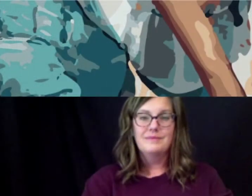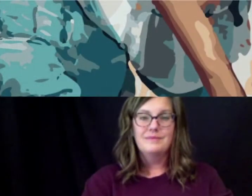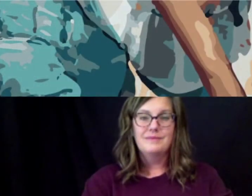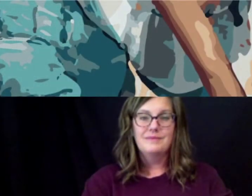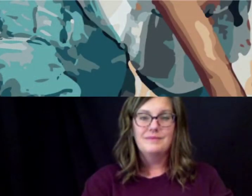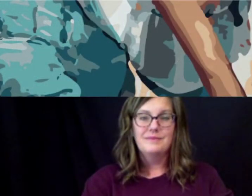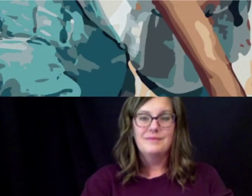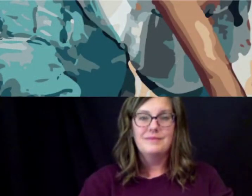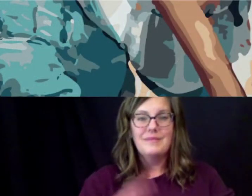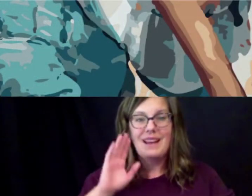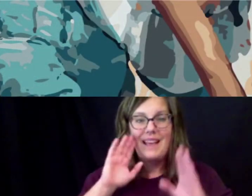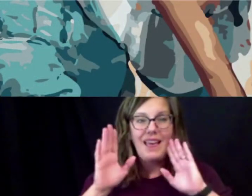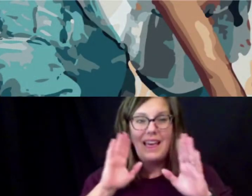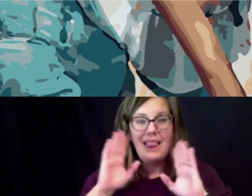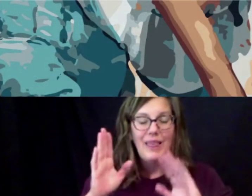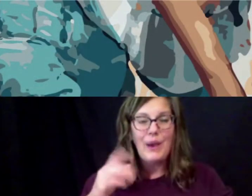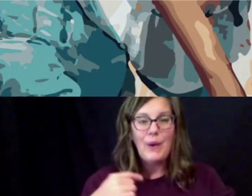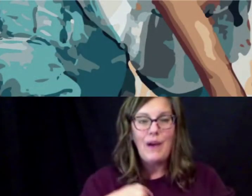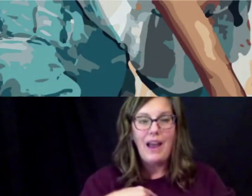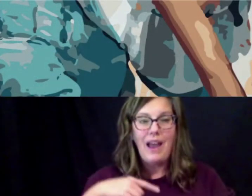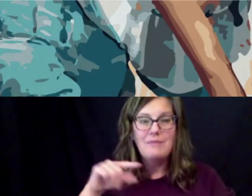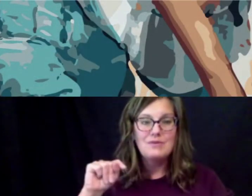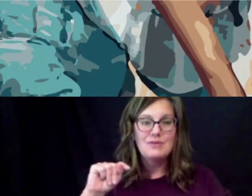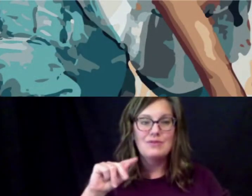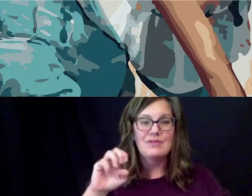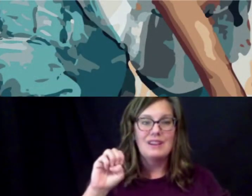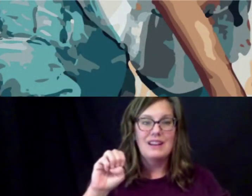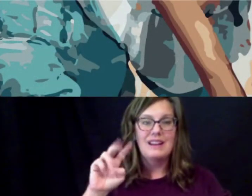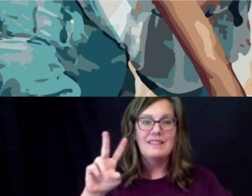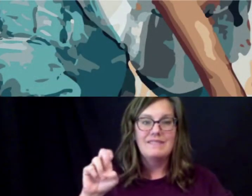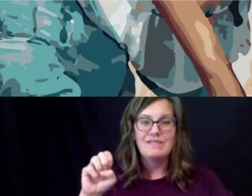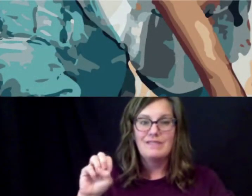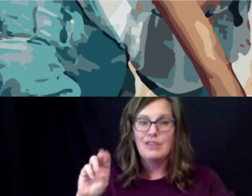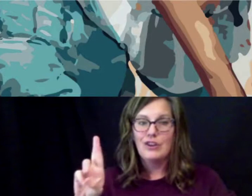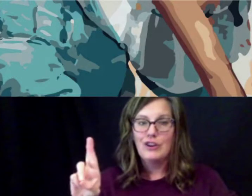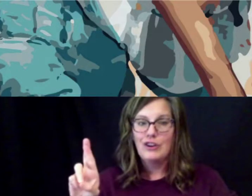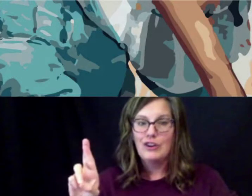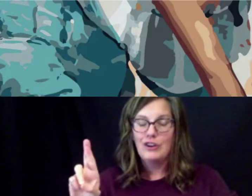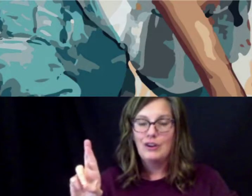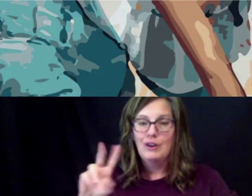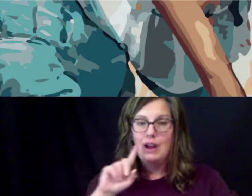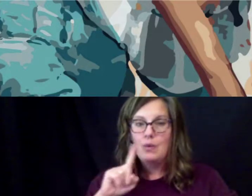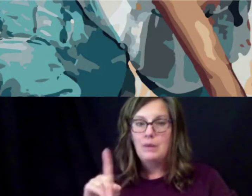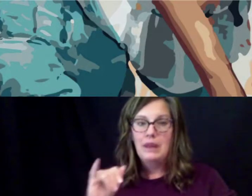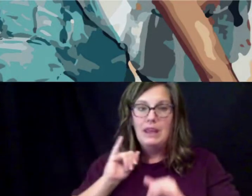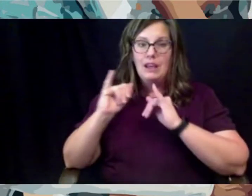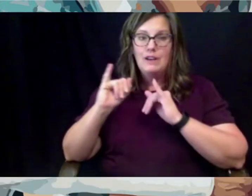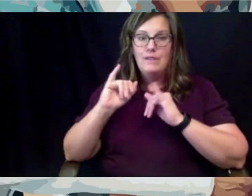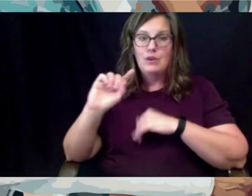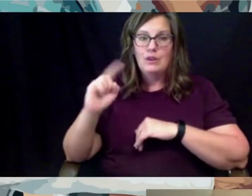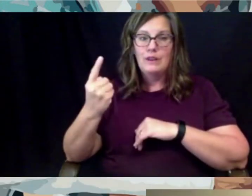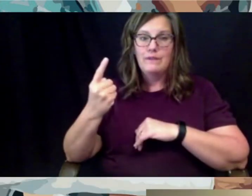hello i'm trevor um i'm going to be interviewing our first speaker for religious diversity